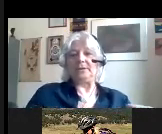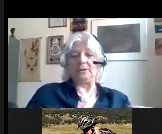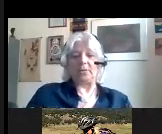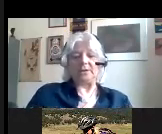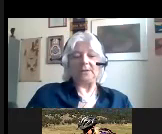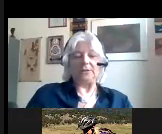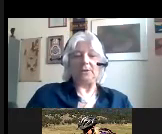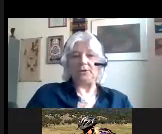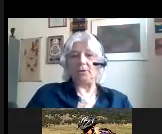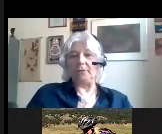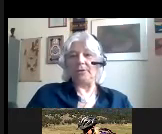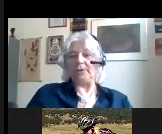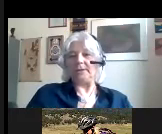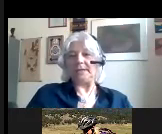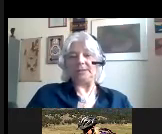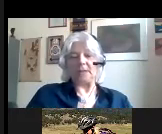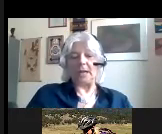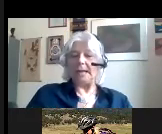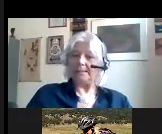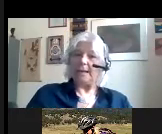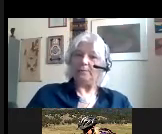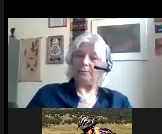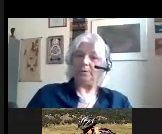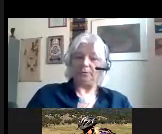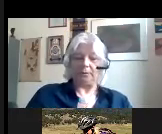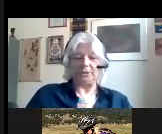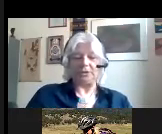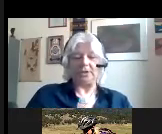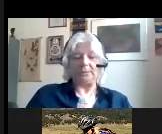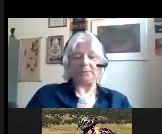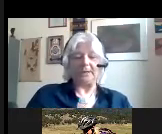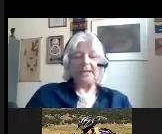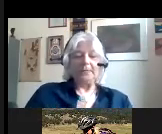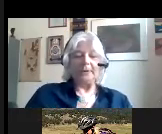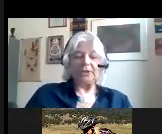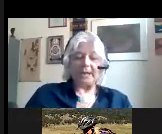process, as you all know, it takes a lot of time to build those relationships, but reaching out to the